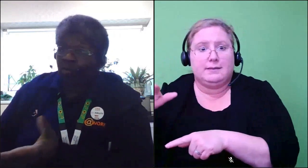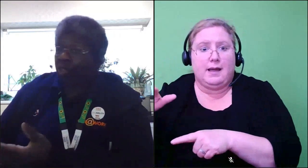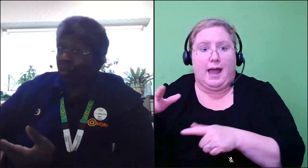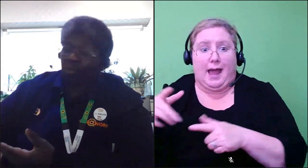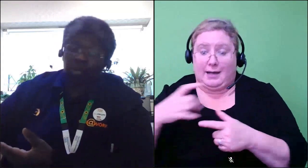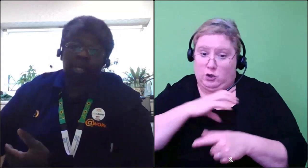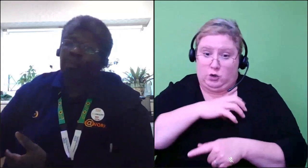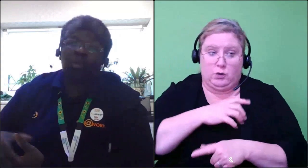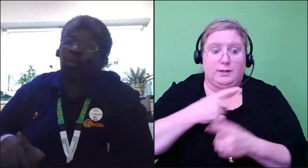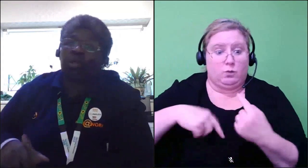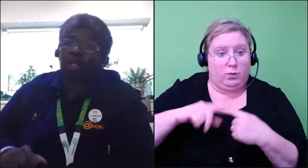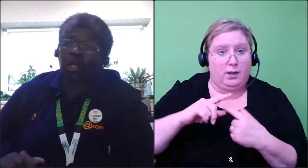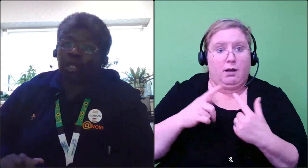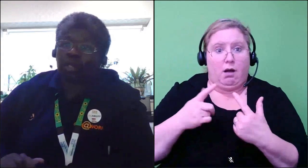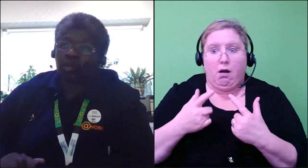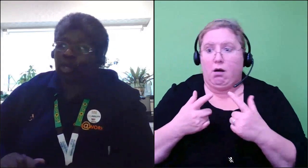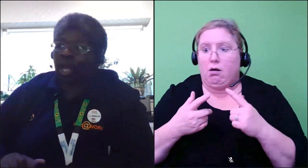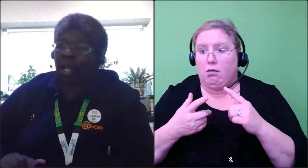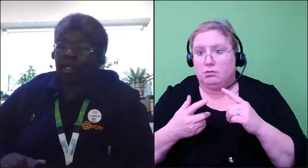for example the menopause tool kit.